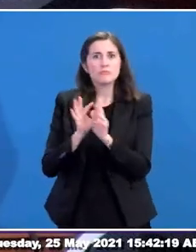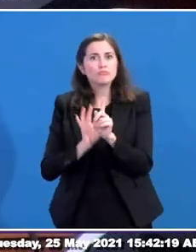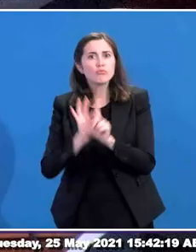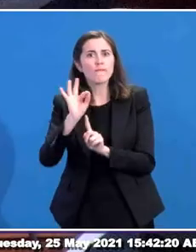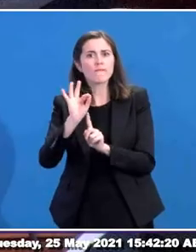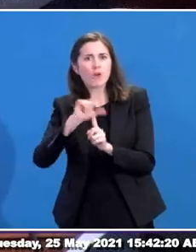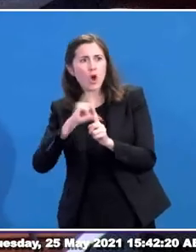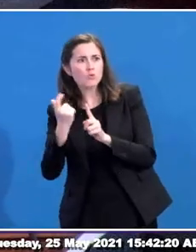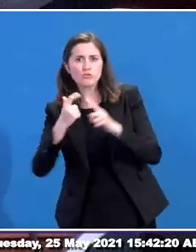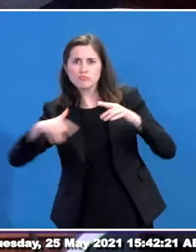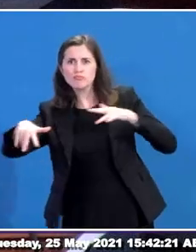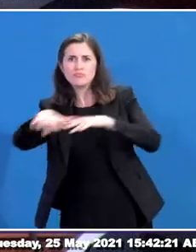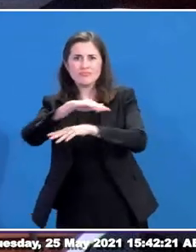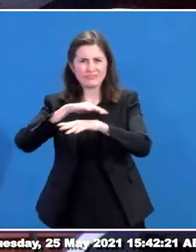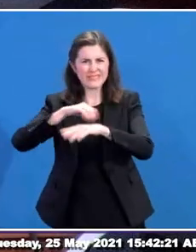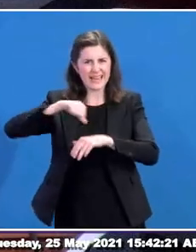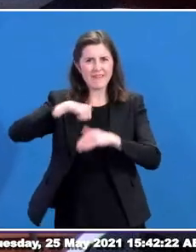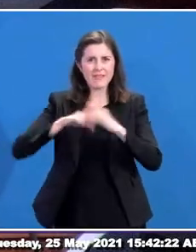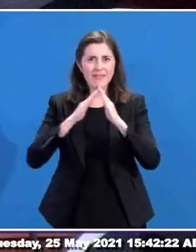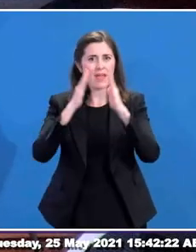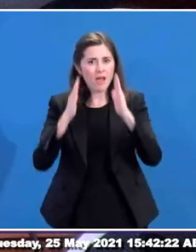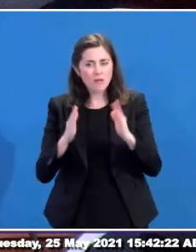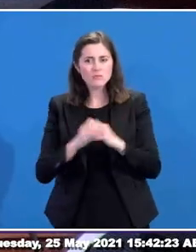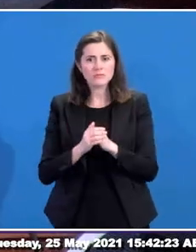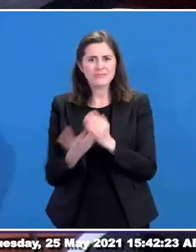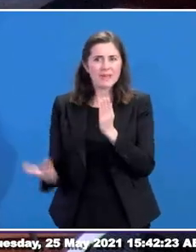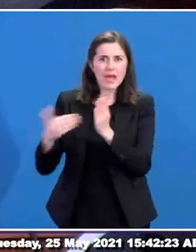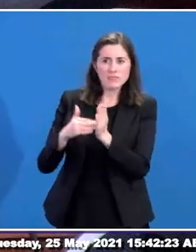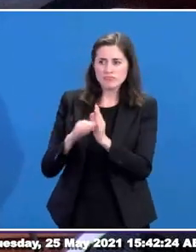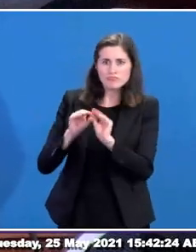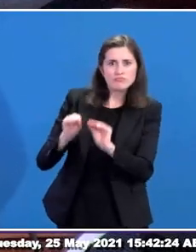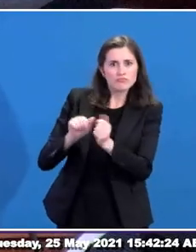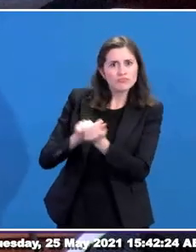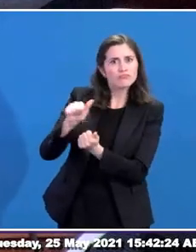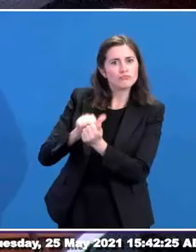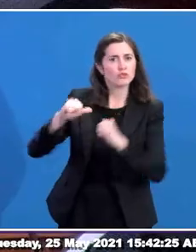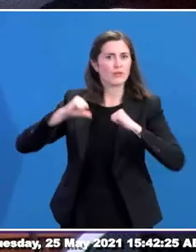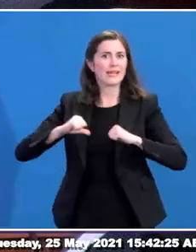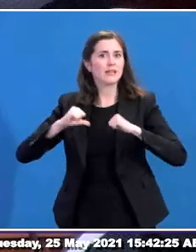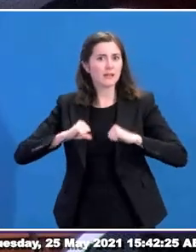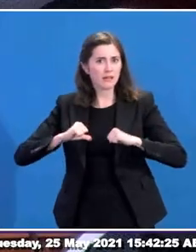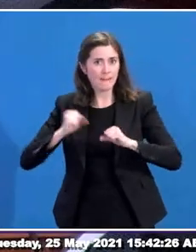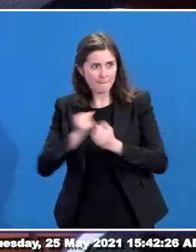training and to ensure that they understand their requirement in